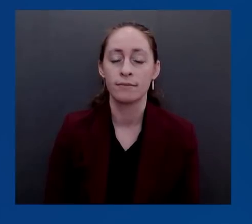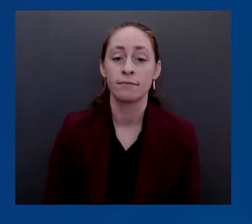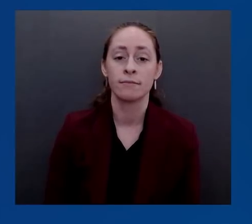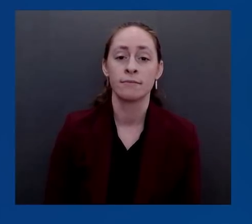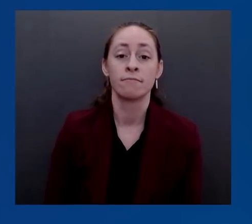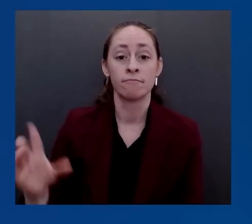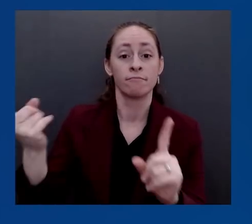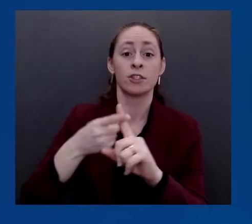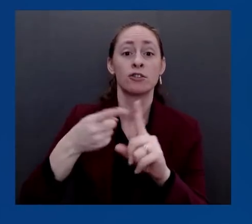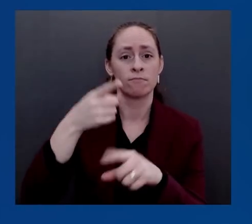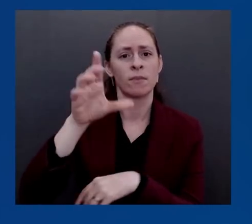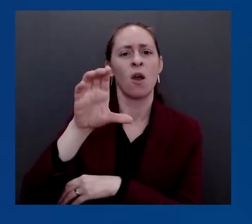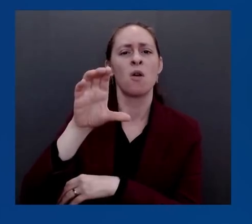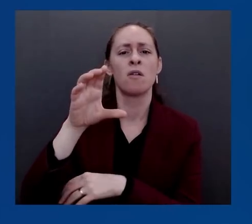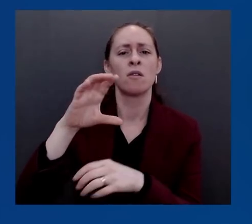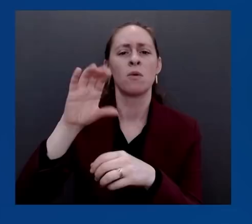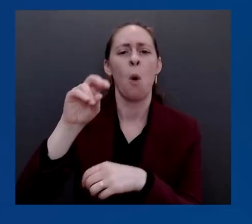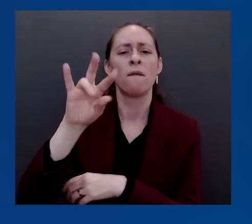in that we hit a milestone --